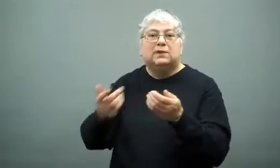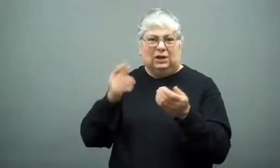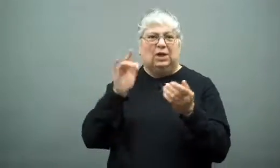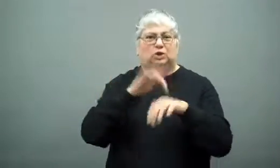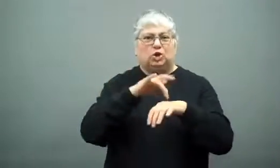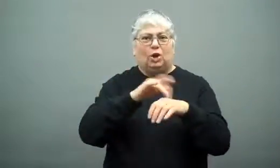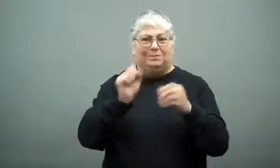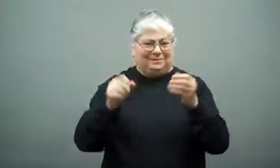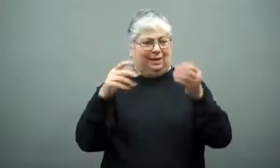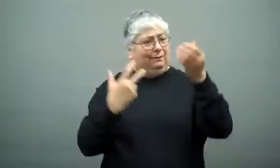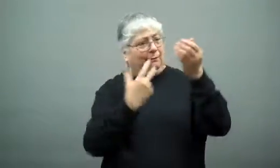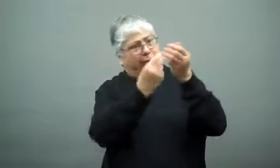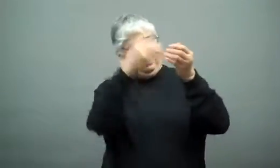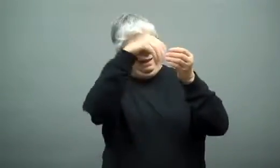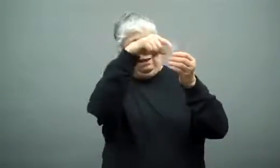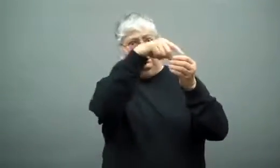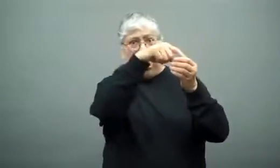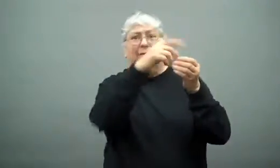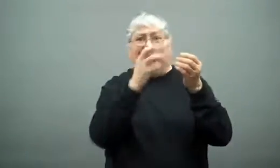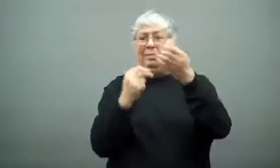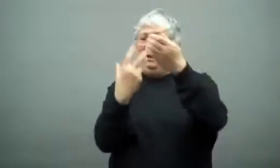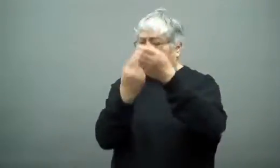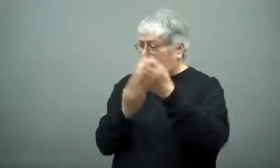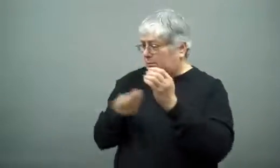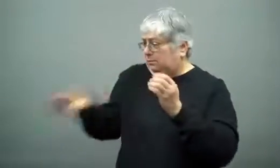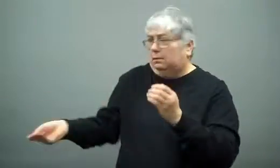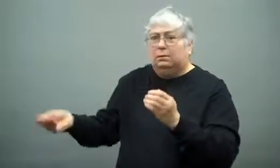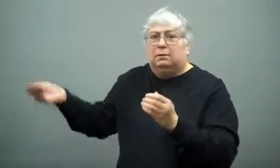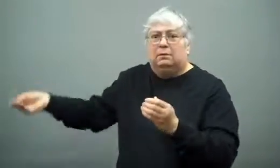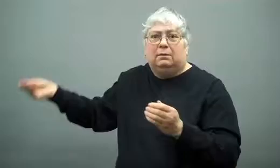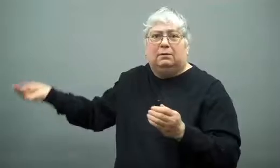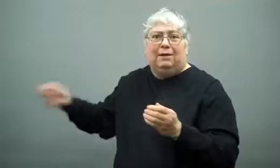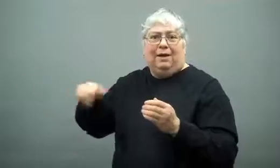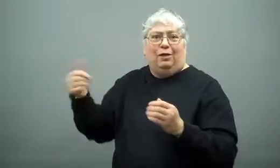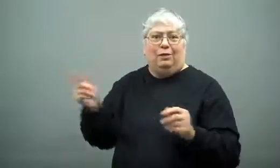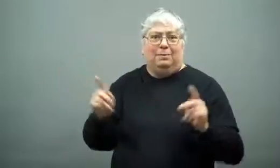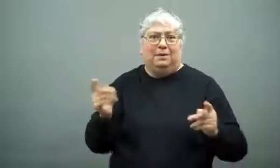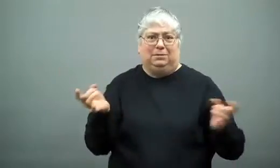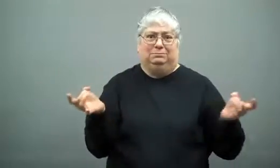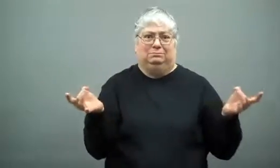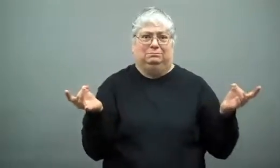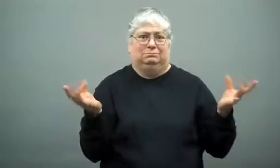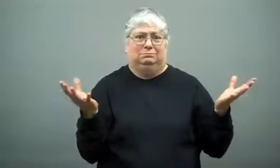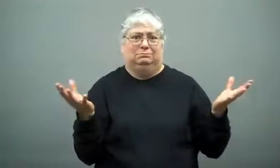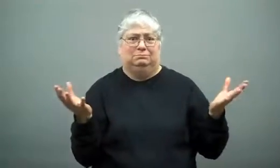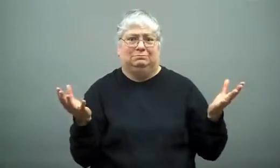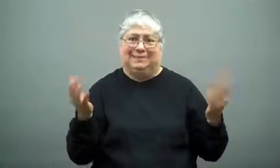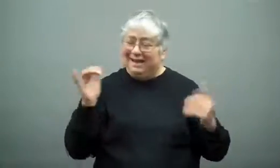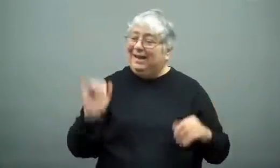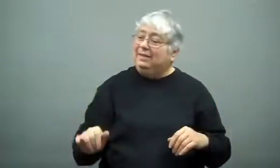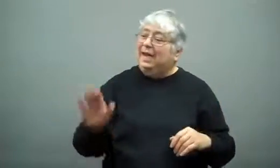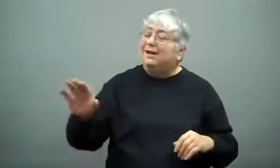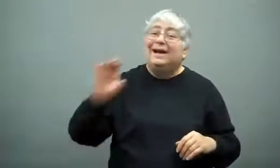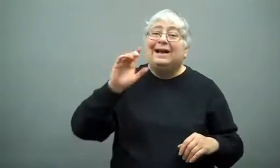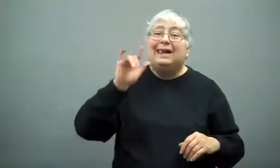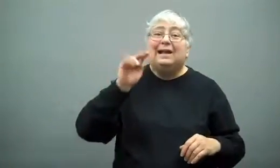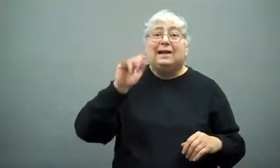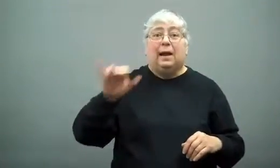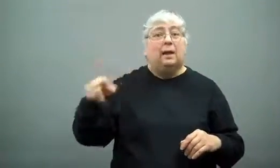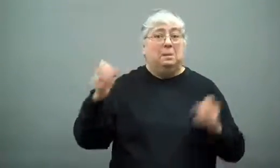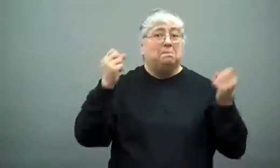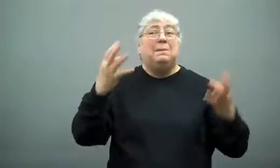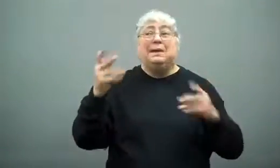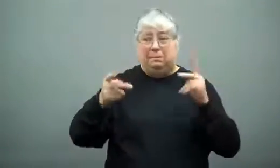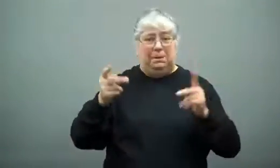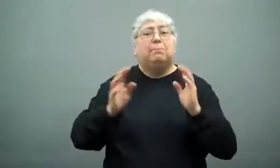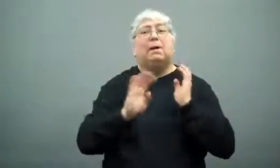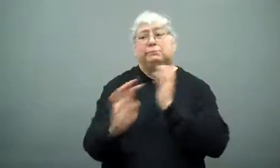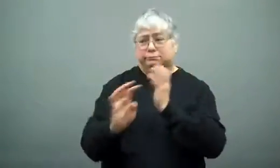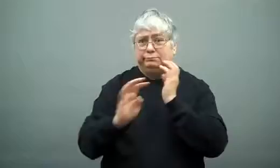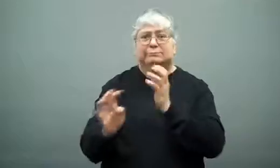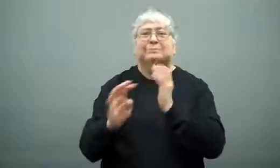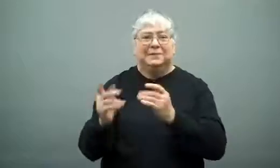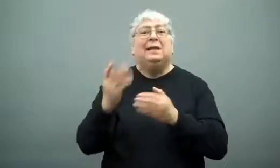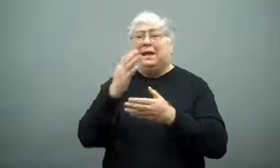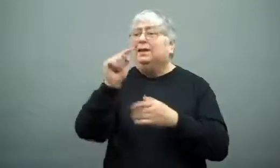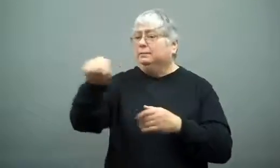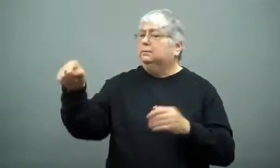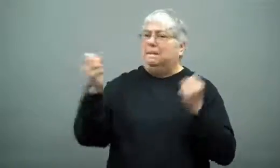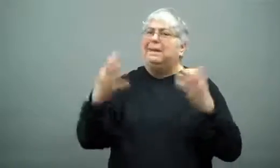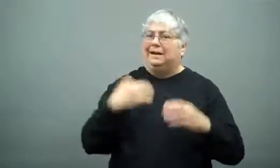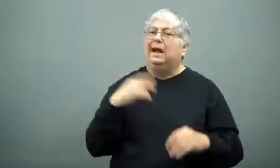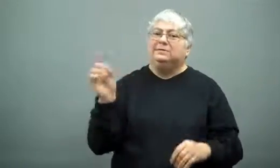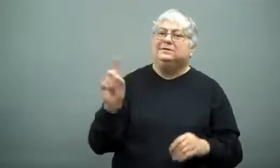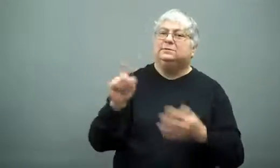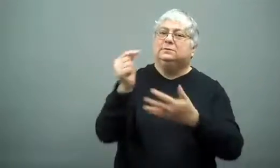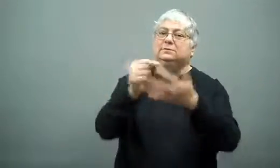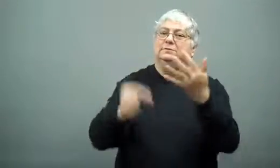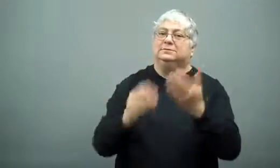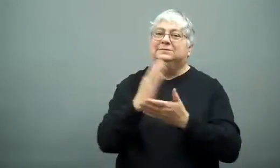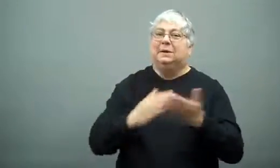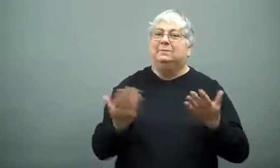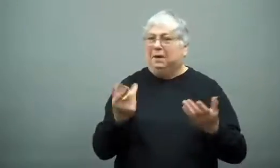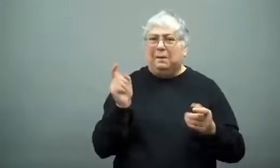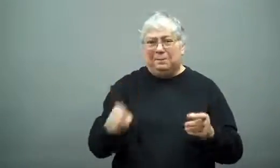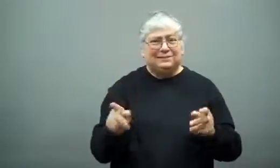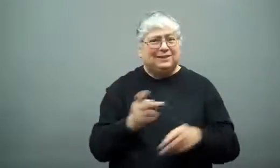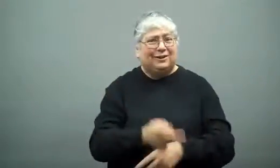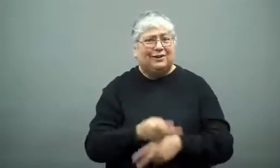Any germs in it from the first patient would then be transmitted to other patients.